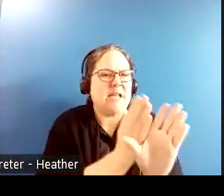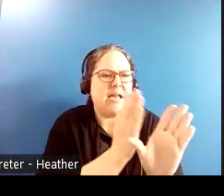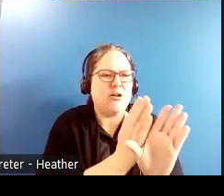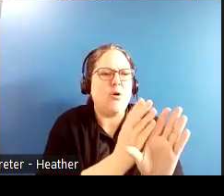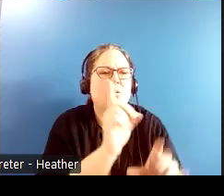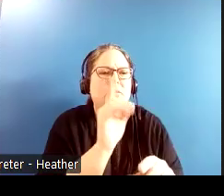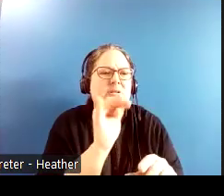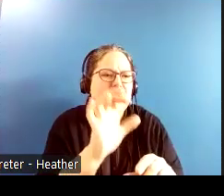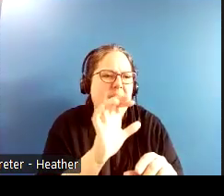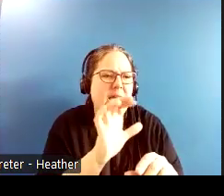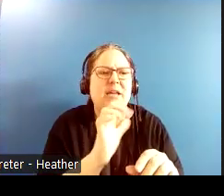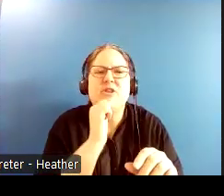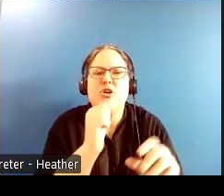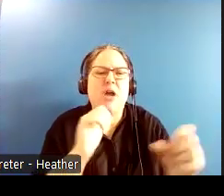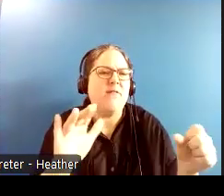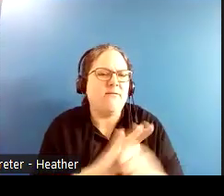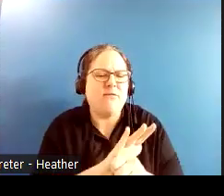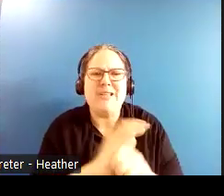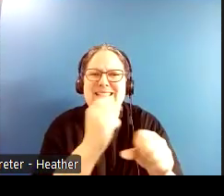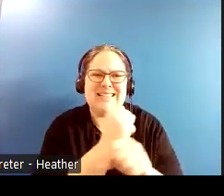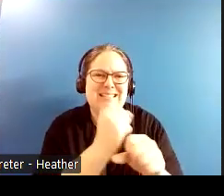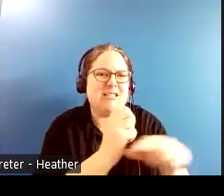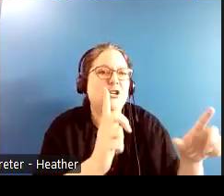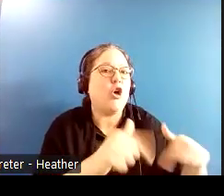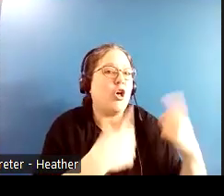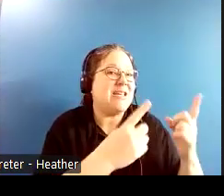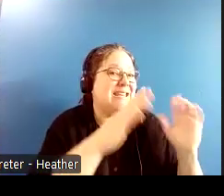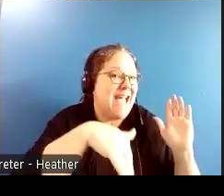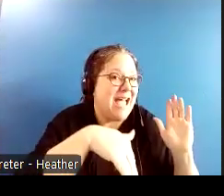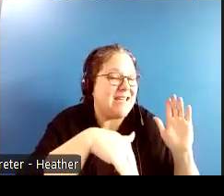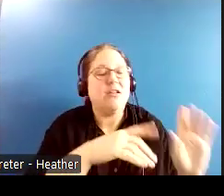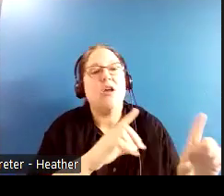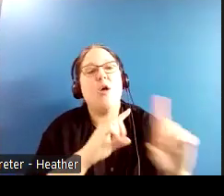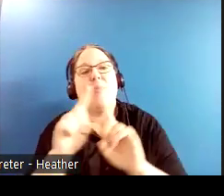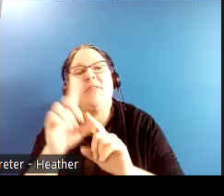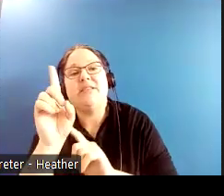not totally statistical documents yet, but that all changes uh in the DSM3 which everyone will